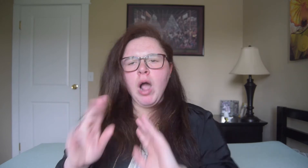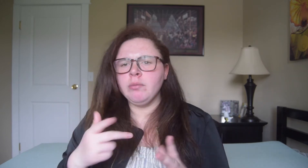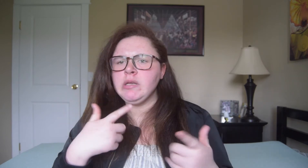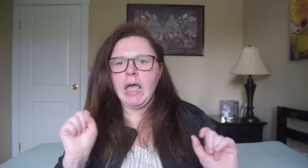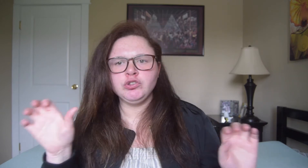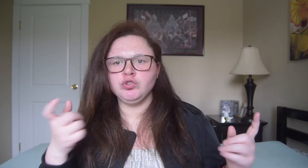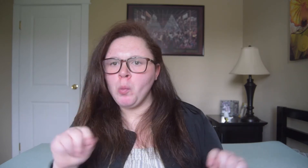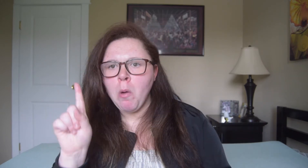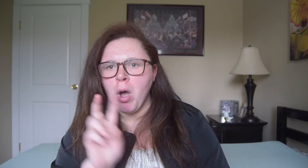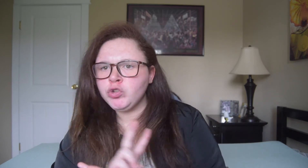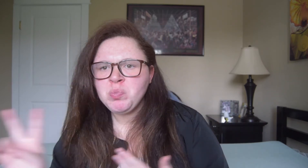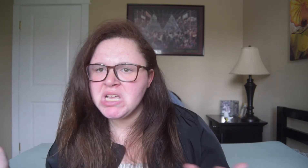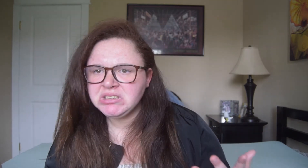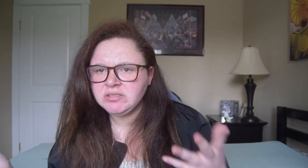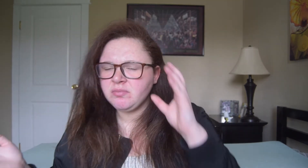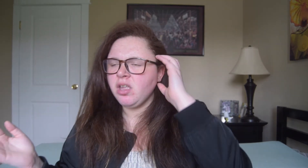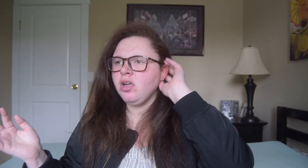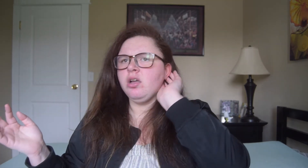I wanted to see if I could try for 1-2 weeks